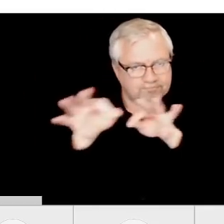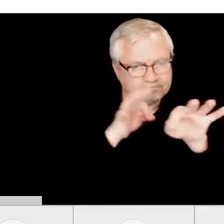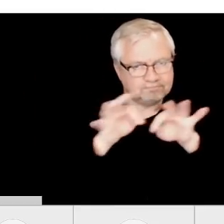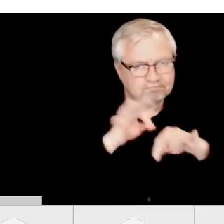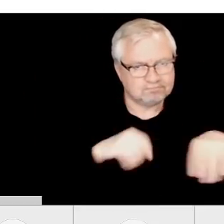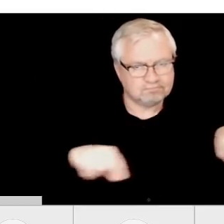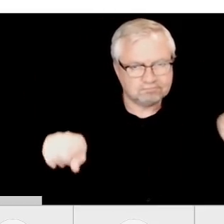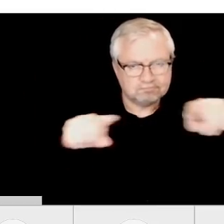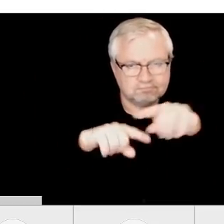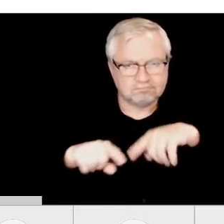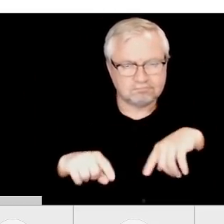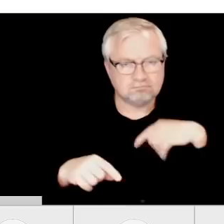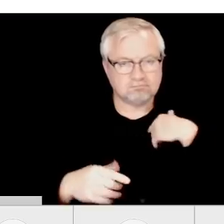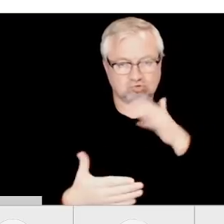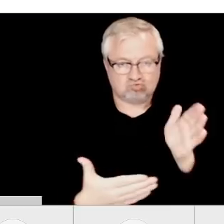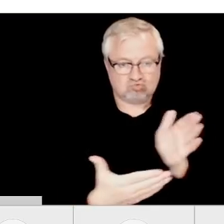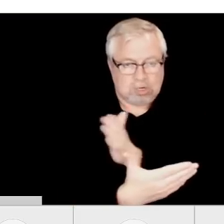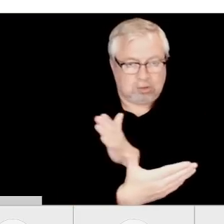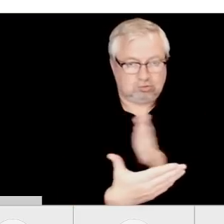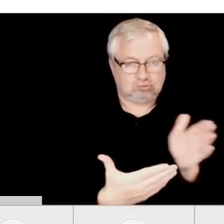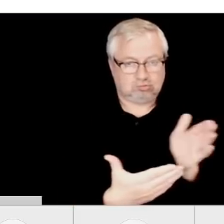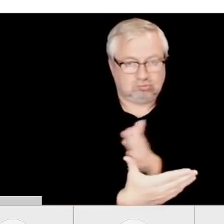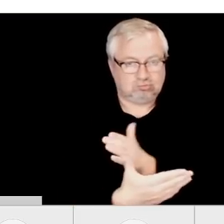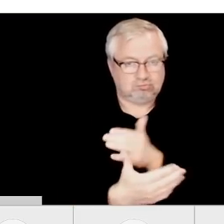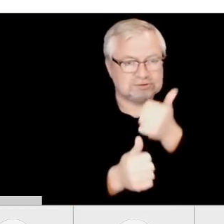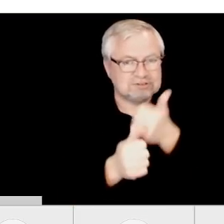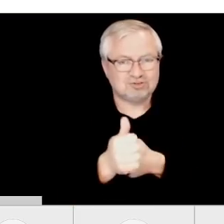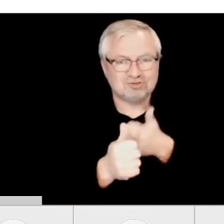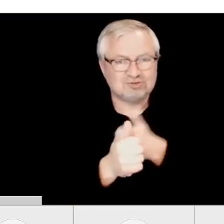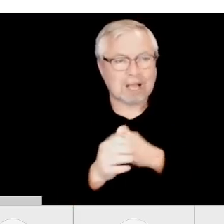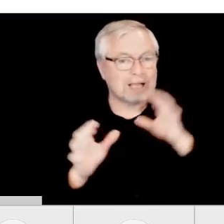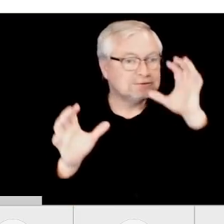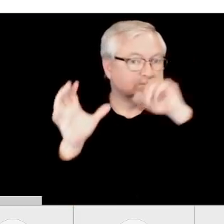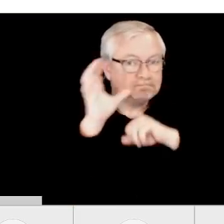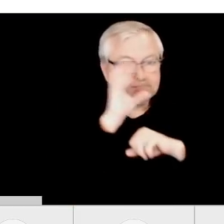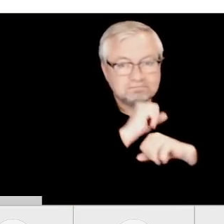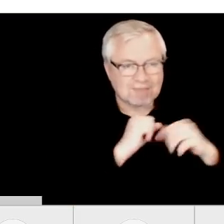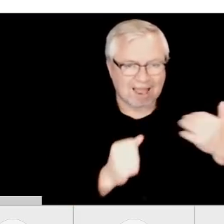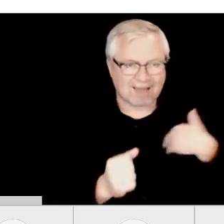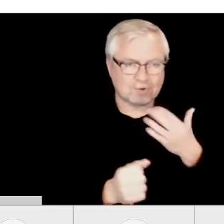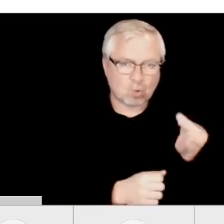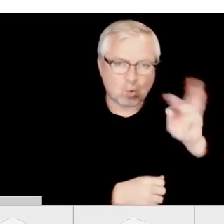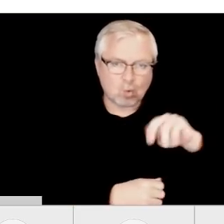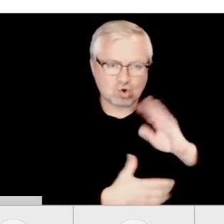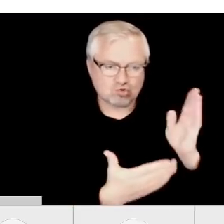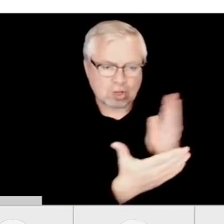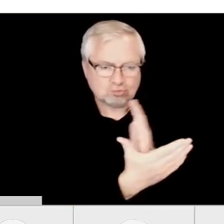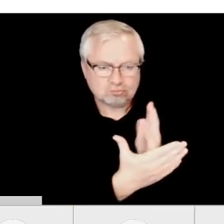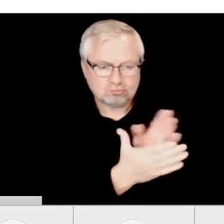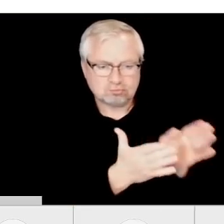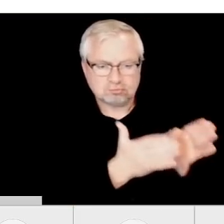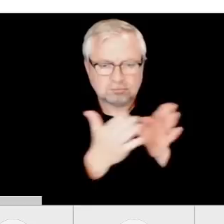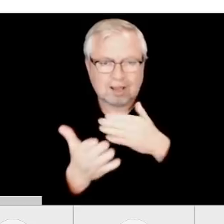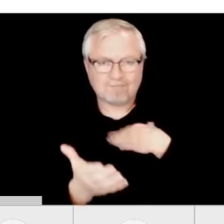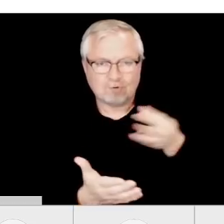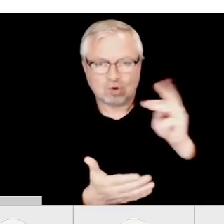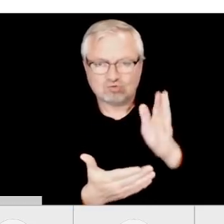range around each estimate both over time and with regard to the absolute value, the peak.